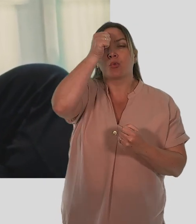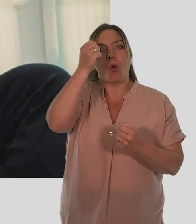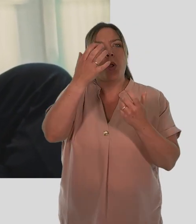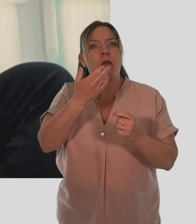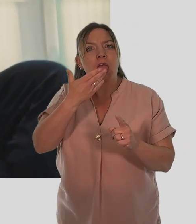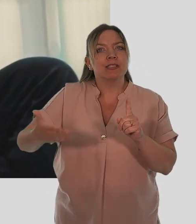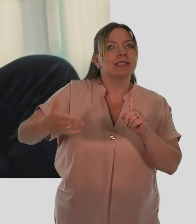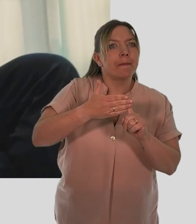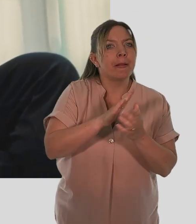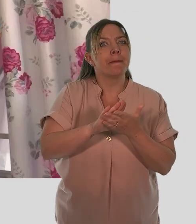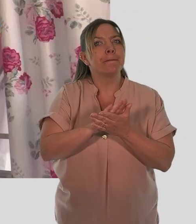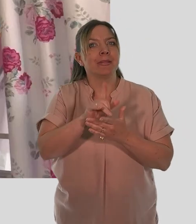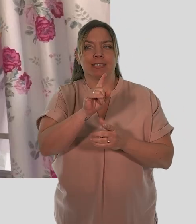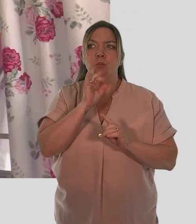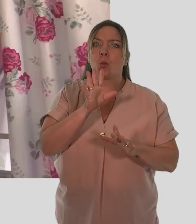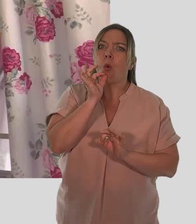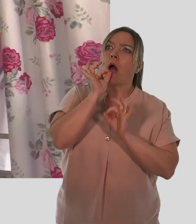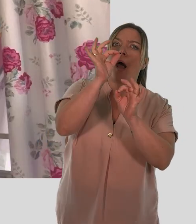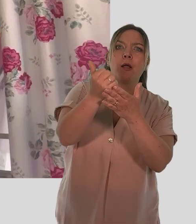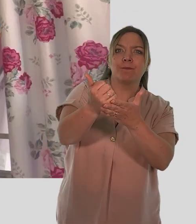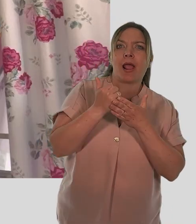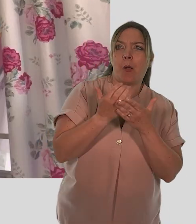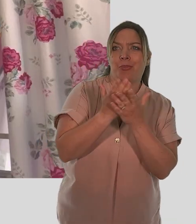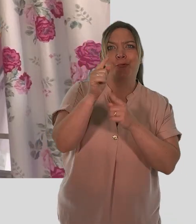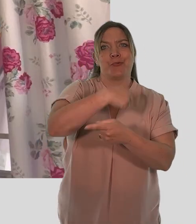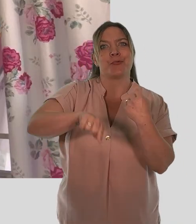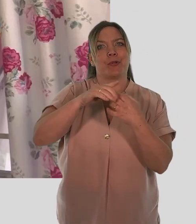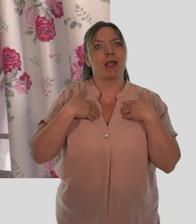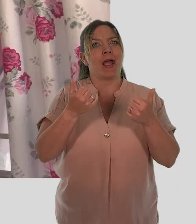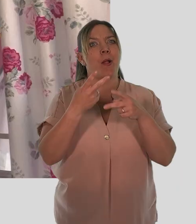In this context, targeted and culturally appropriate approaches